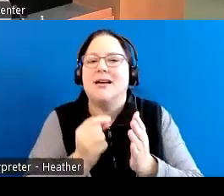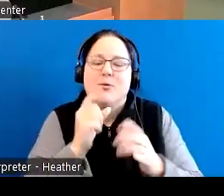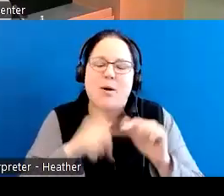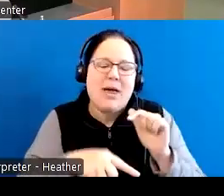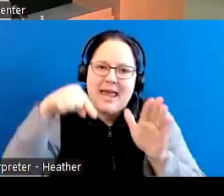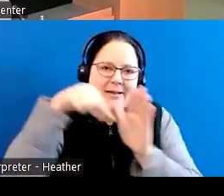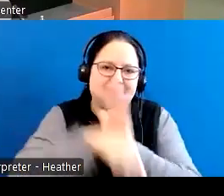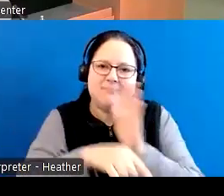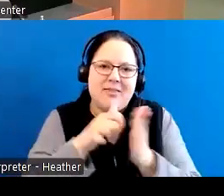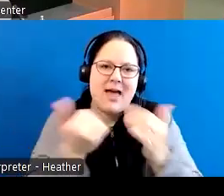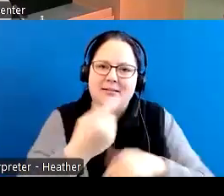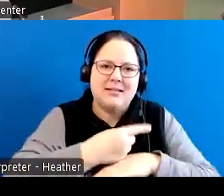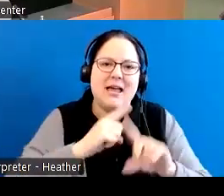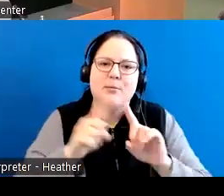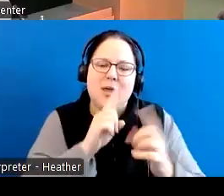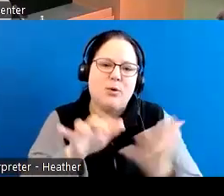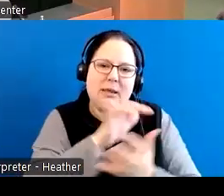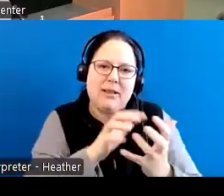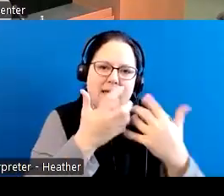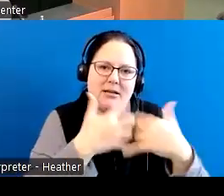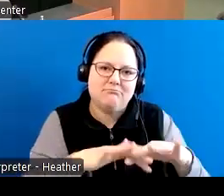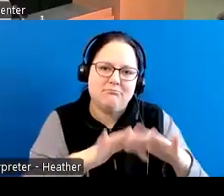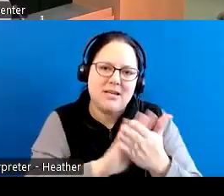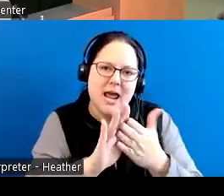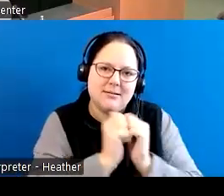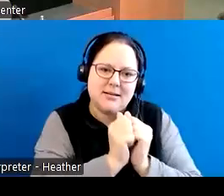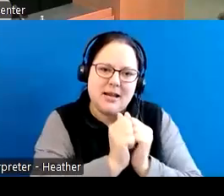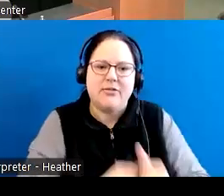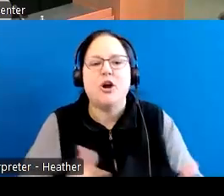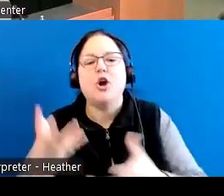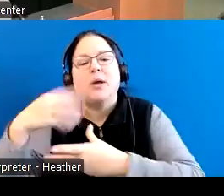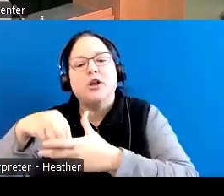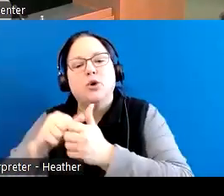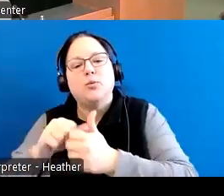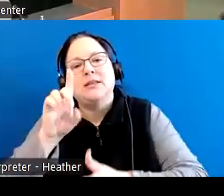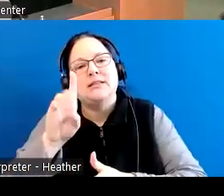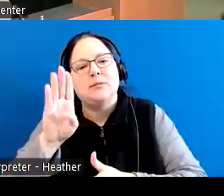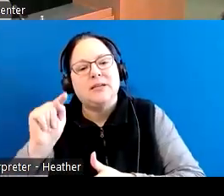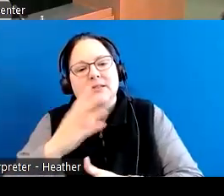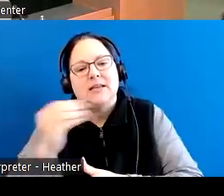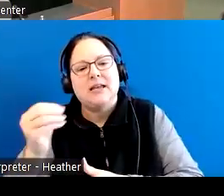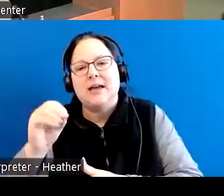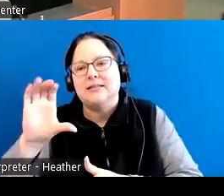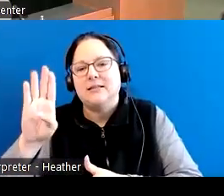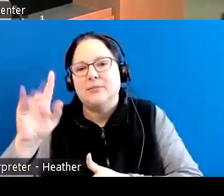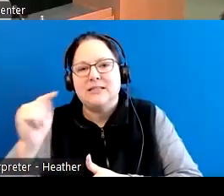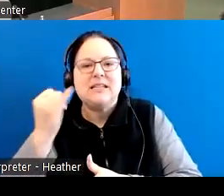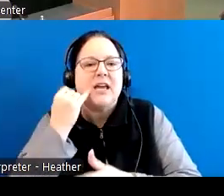blend nicely with each other. Um we integrate DBT and CBT as appropriate for each patient. Um key